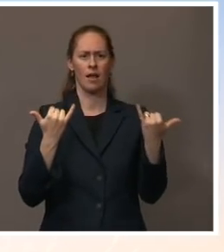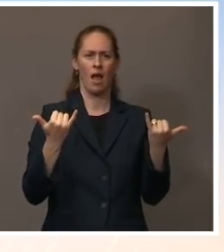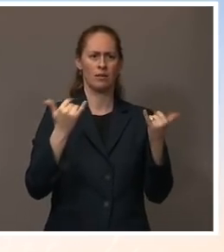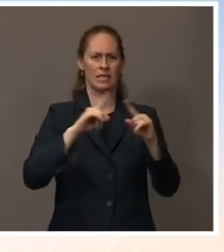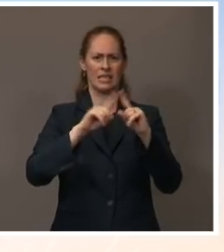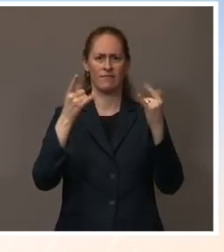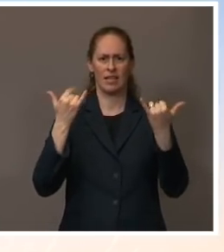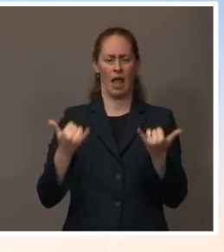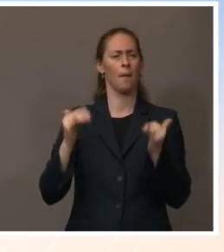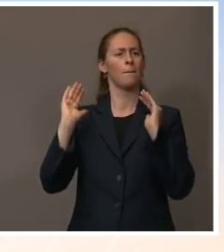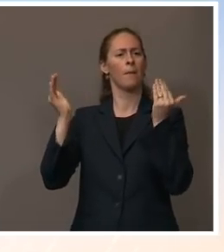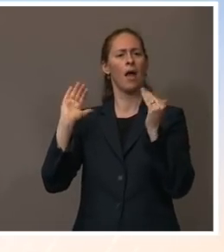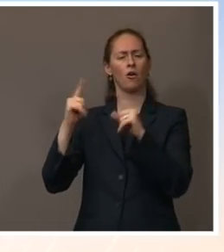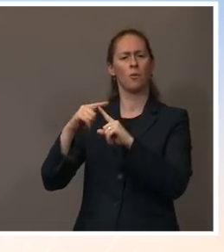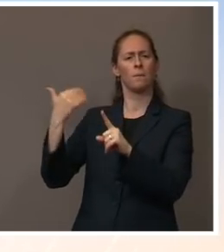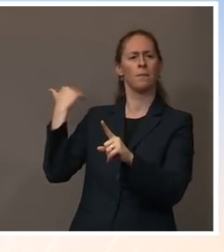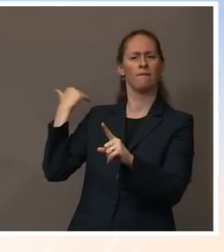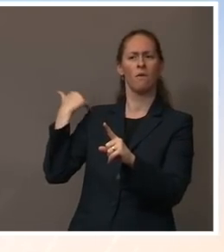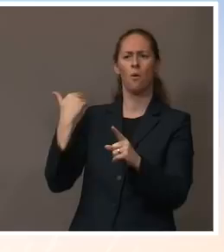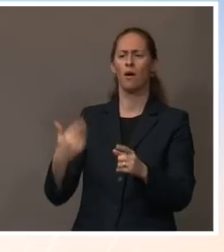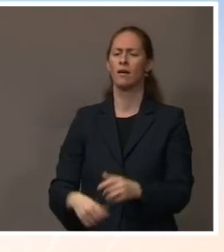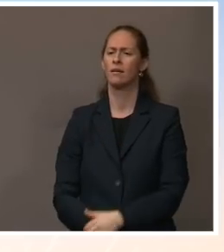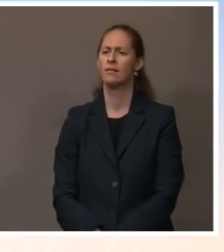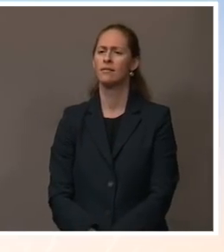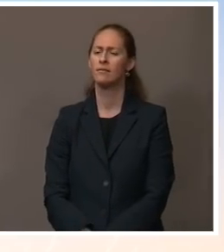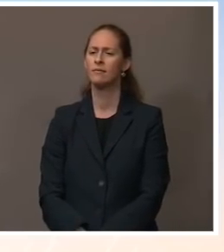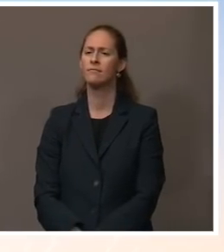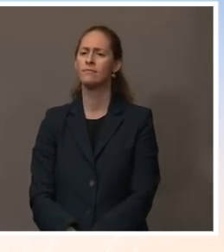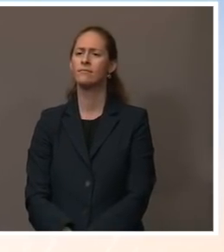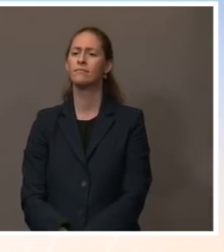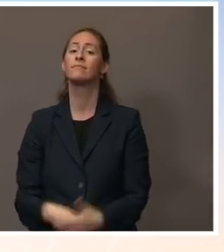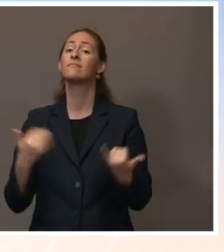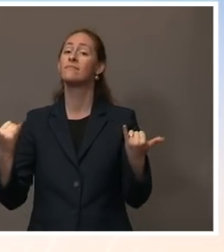is that it's become a politically charged issue, when it wasn't historically.